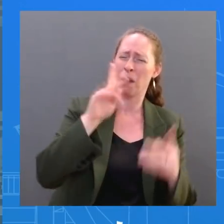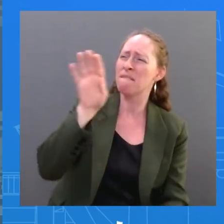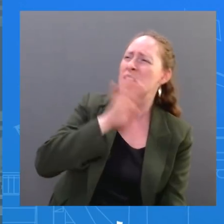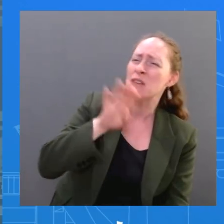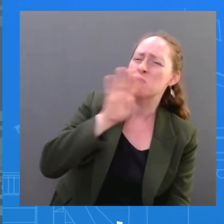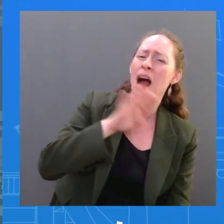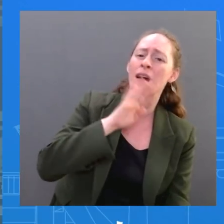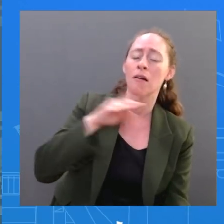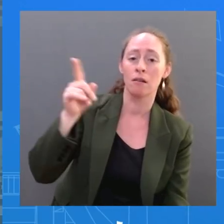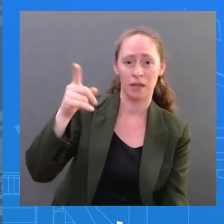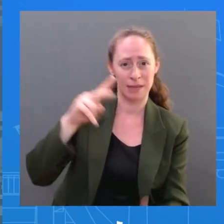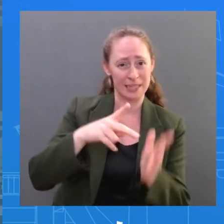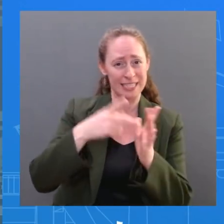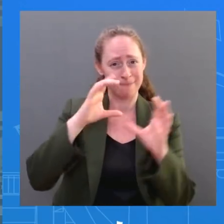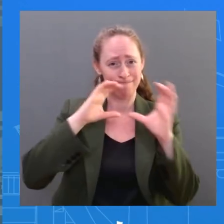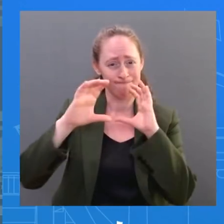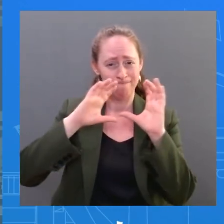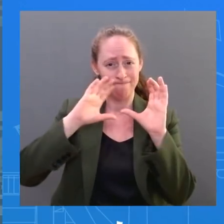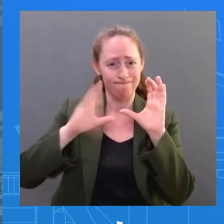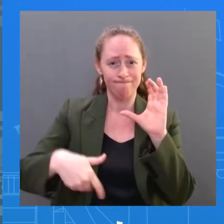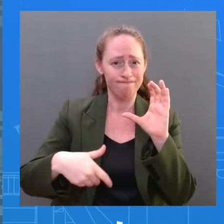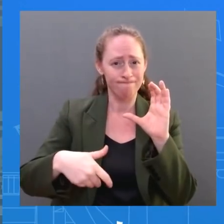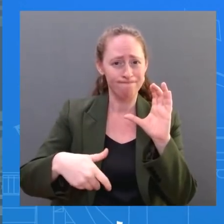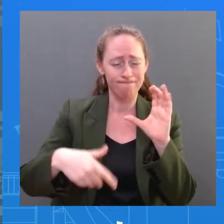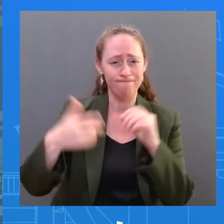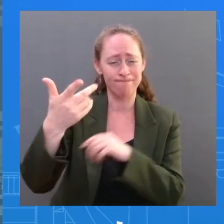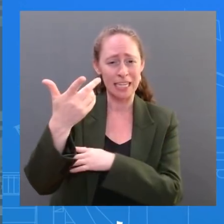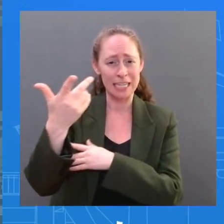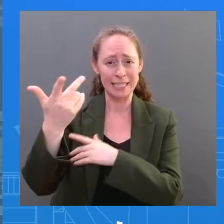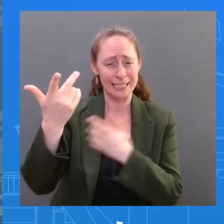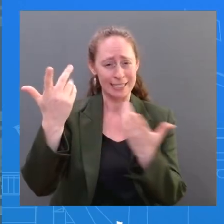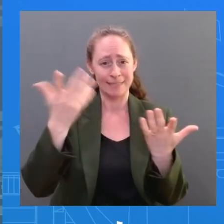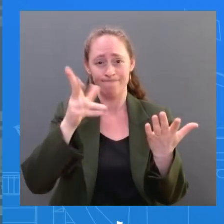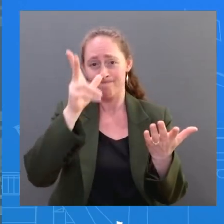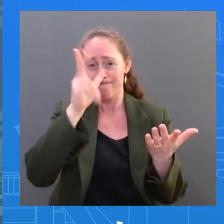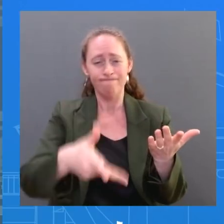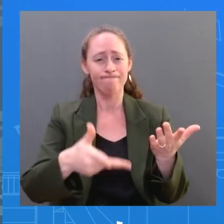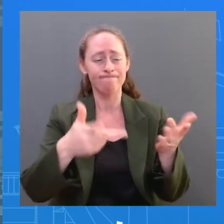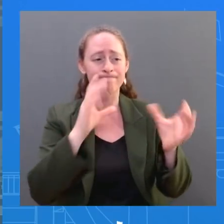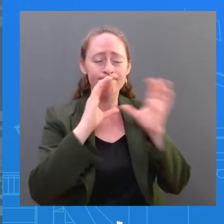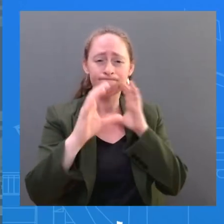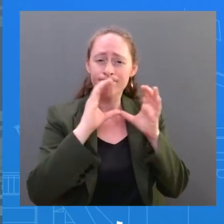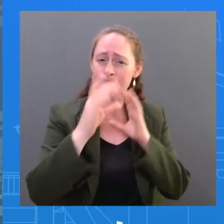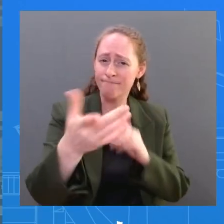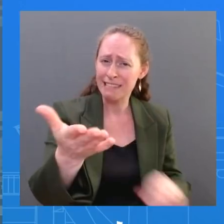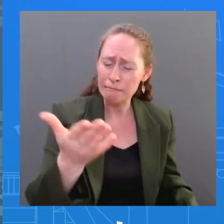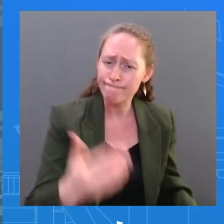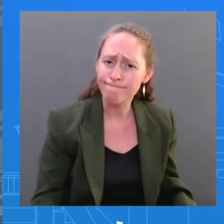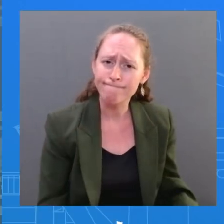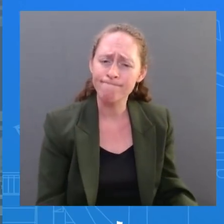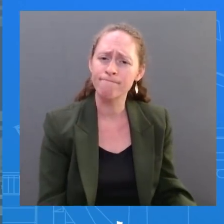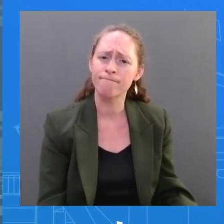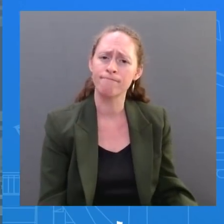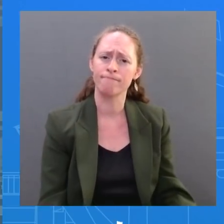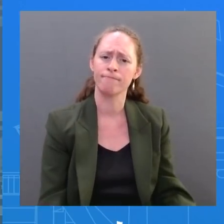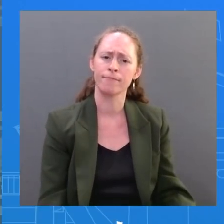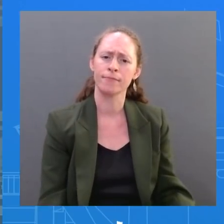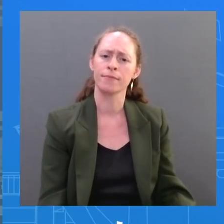Ms. Klein: Well, I would say that, you know, first of all, if you look at what NARAL and Planned Parenthood said today about the actions that we're taking,